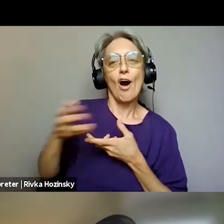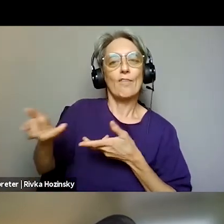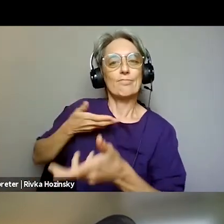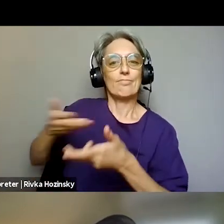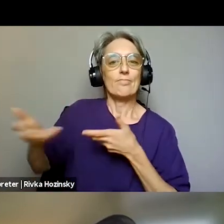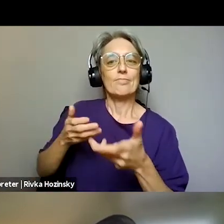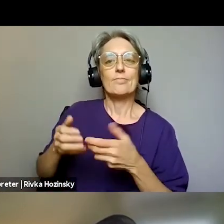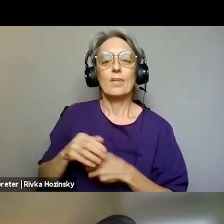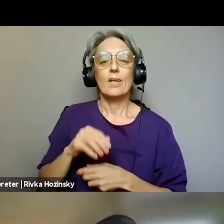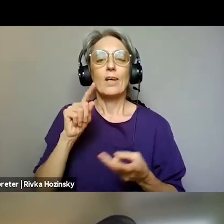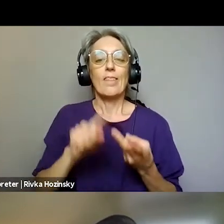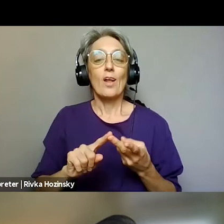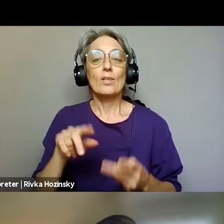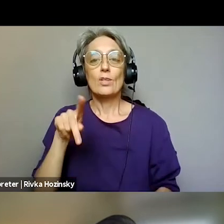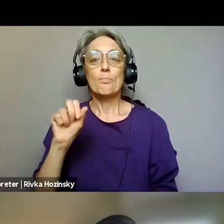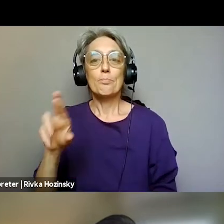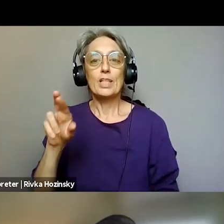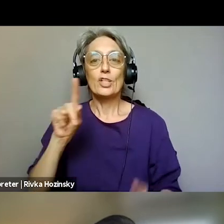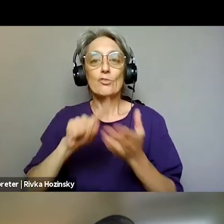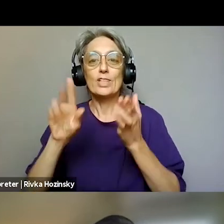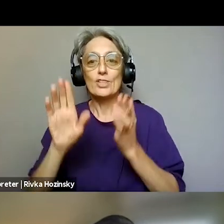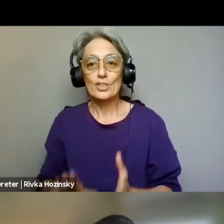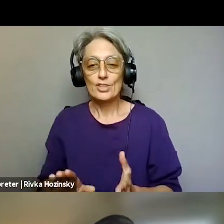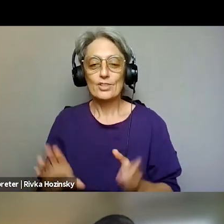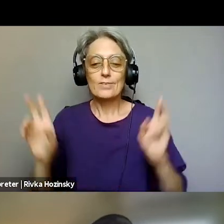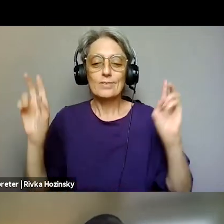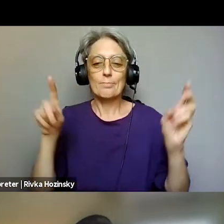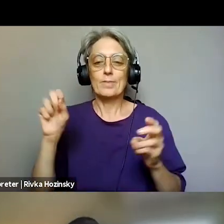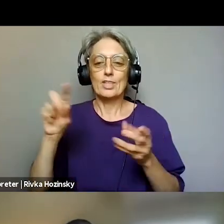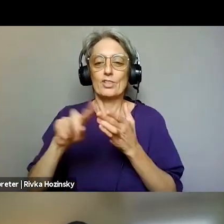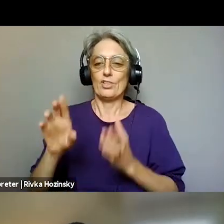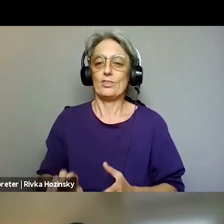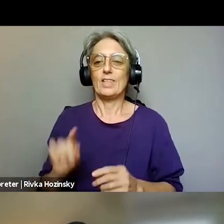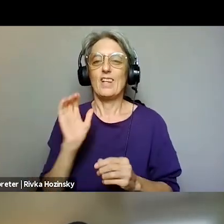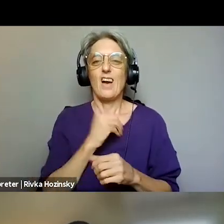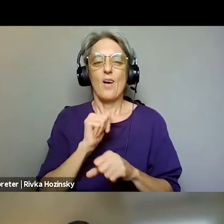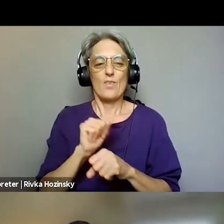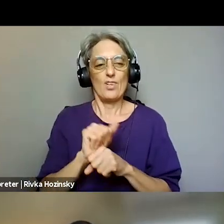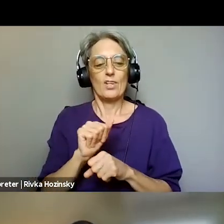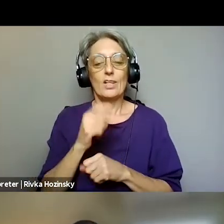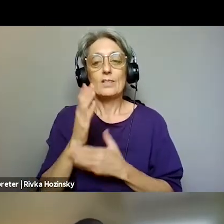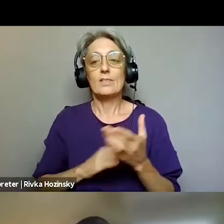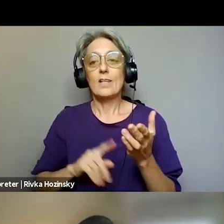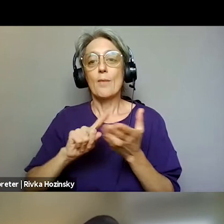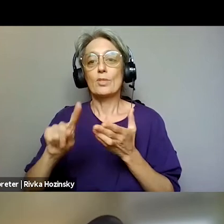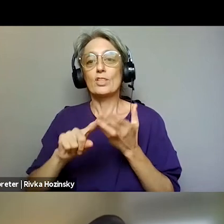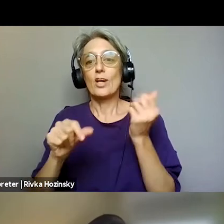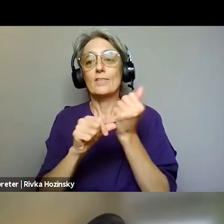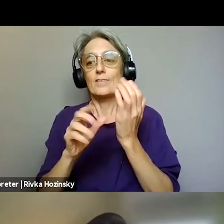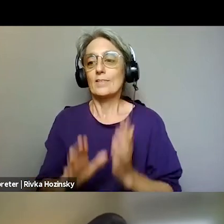peer researchers in some of our work. We’ve had research assistants who identify as disabled who